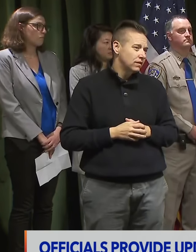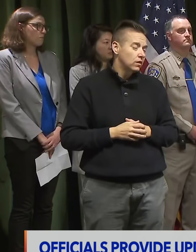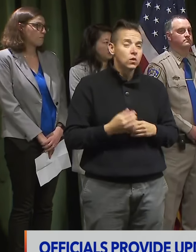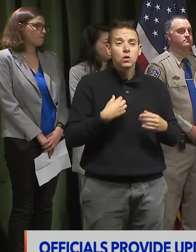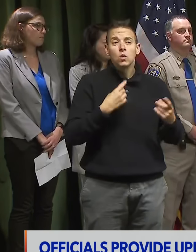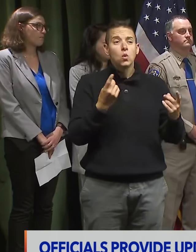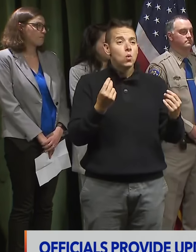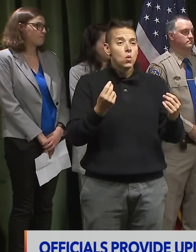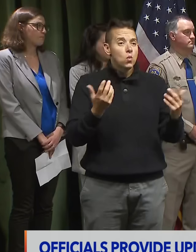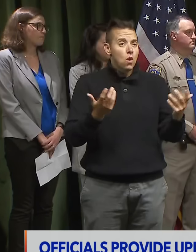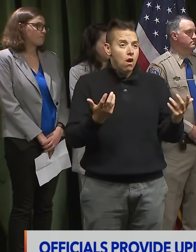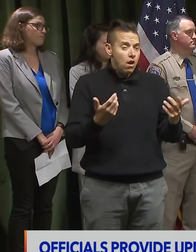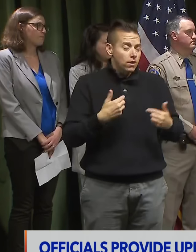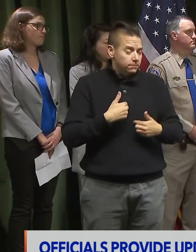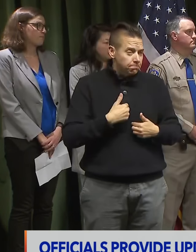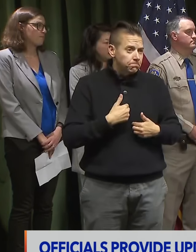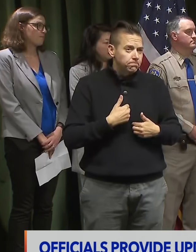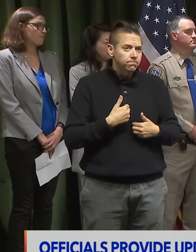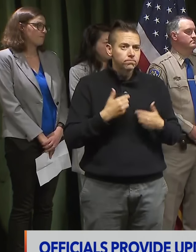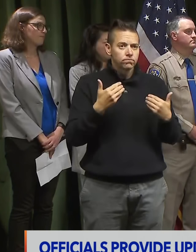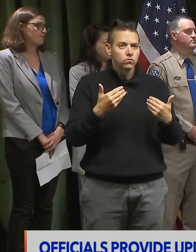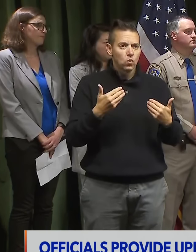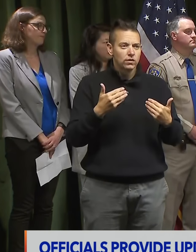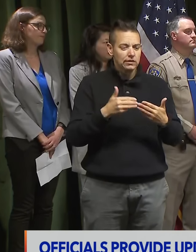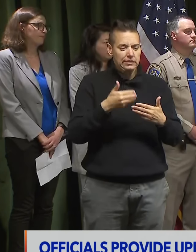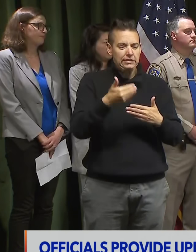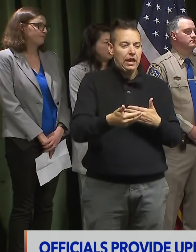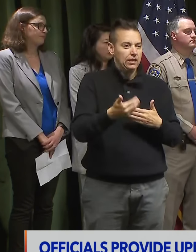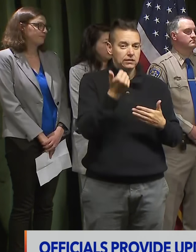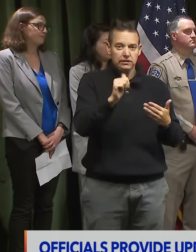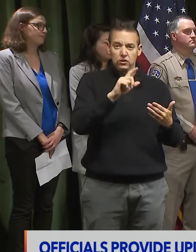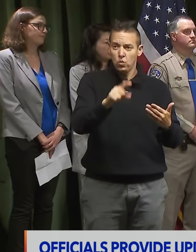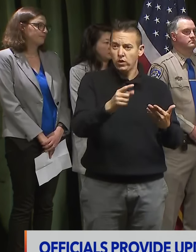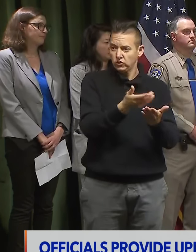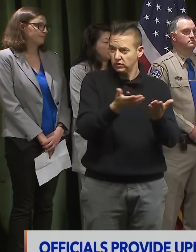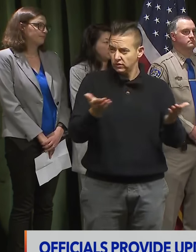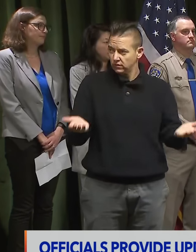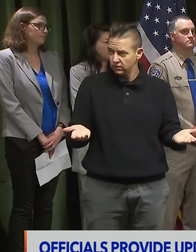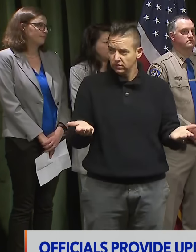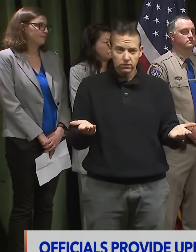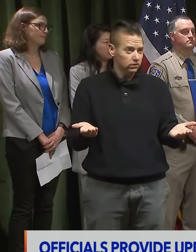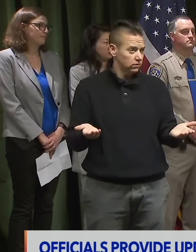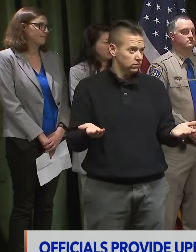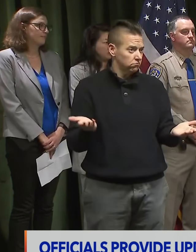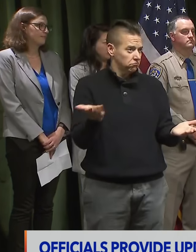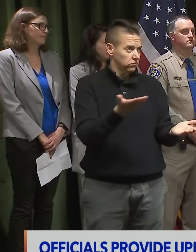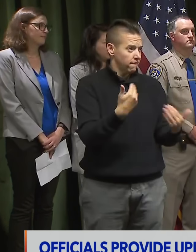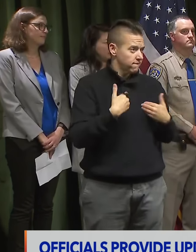ARE RUN AWAY FROM IT. UNDER THESE CIRCUMSTANCES, SO PROUD TO BE PART OF PROFESSION. WHAT